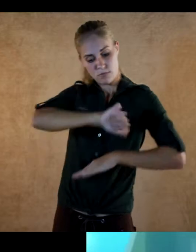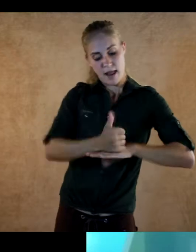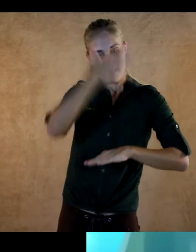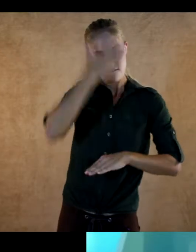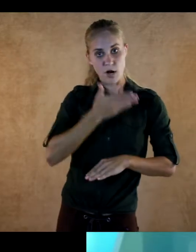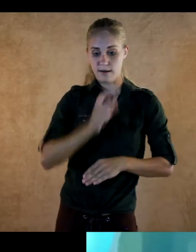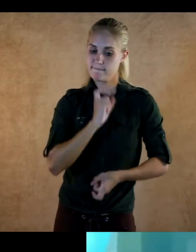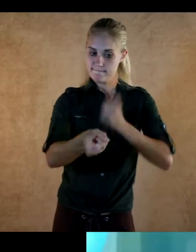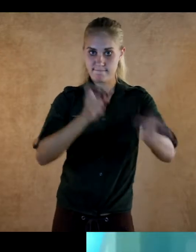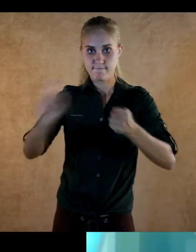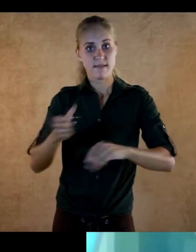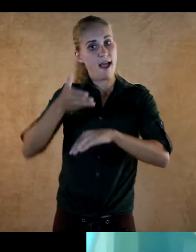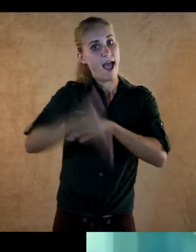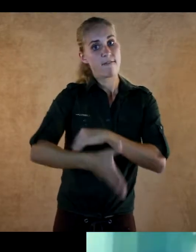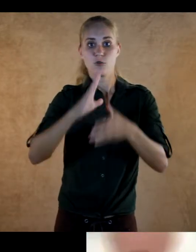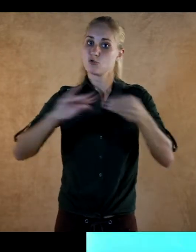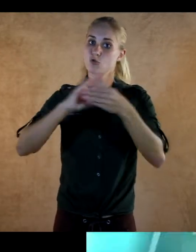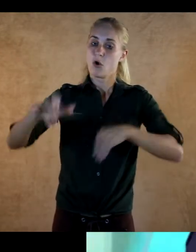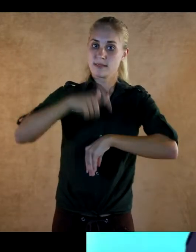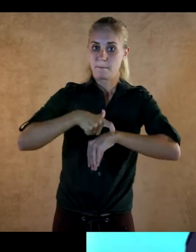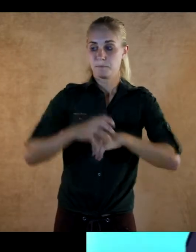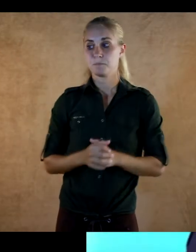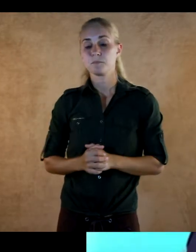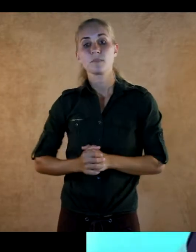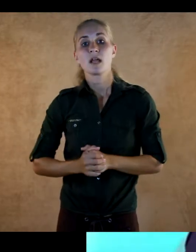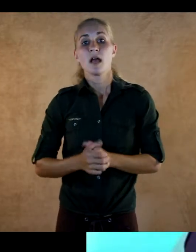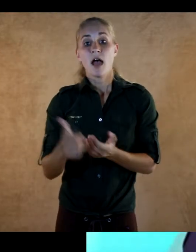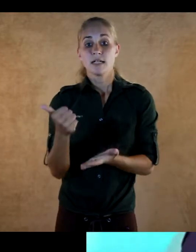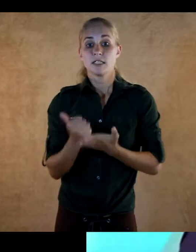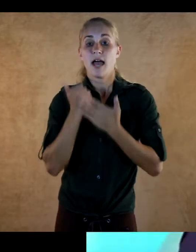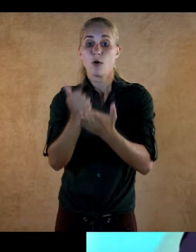and hand them out after sharing your testimonials. Party goals are to enroll new customers and members.